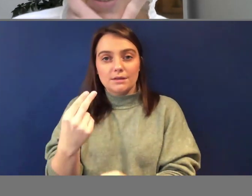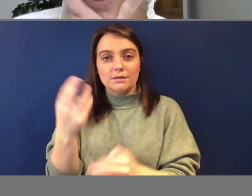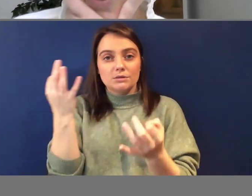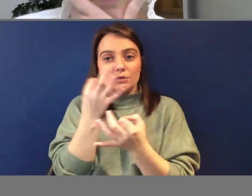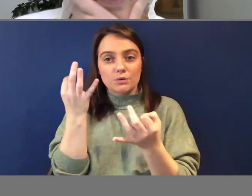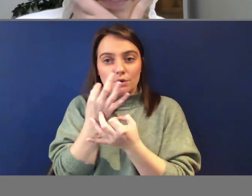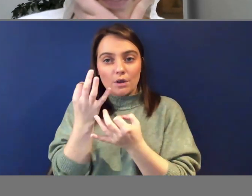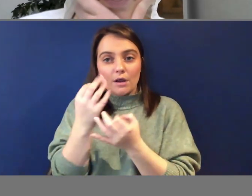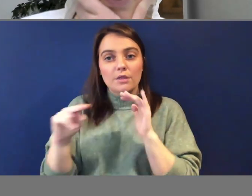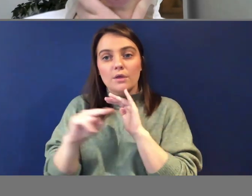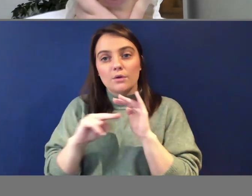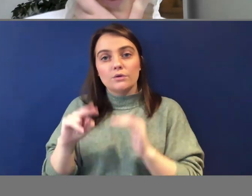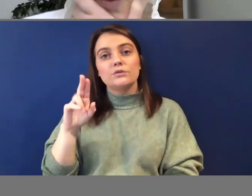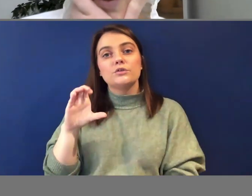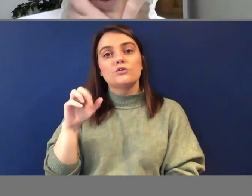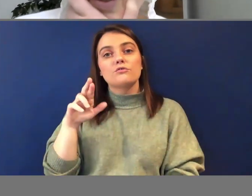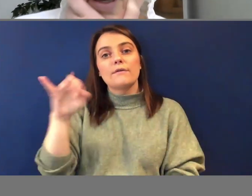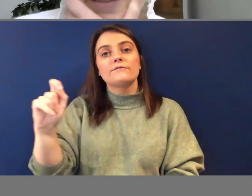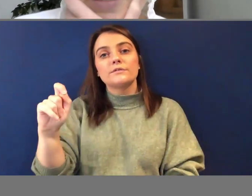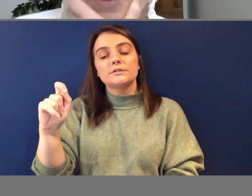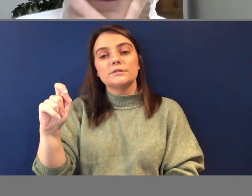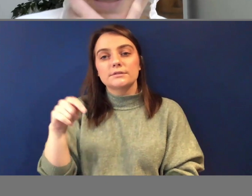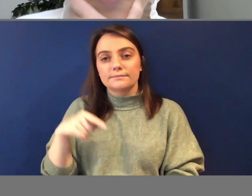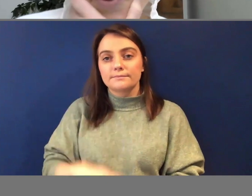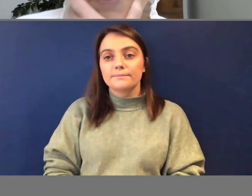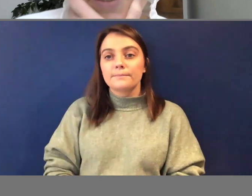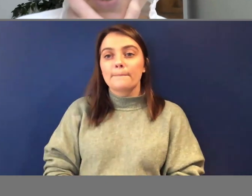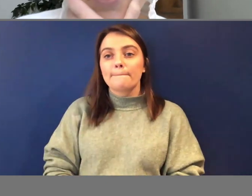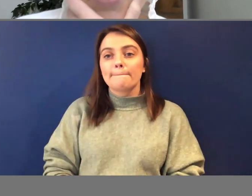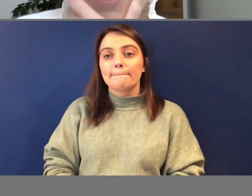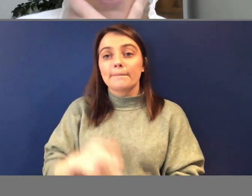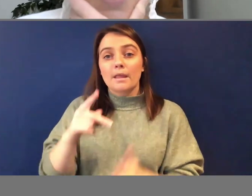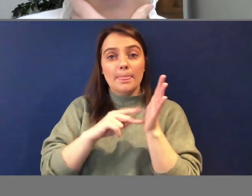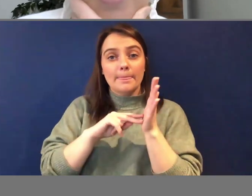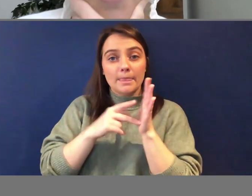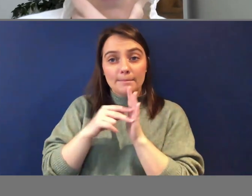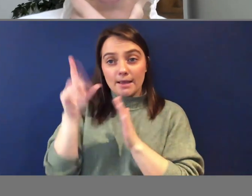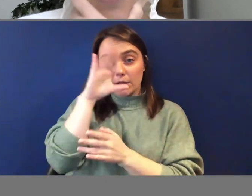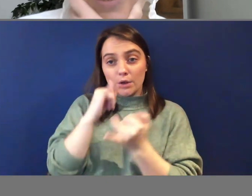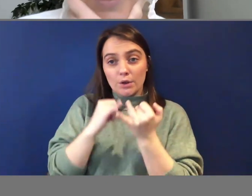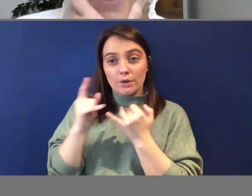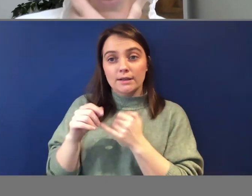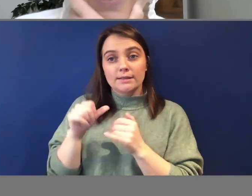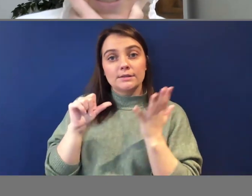of the stairs and that's it in plan form there so we're showing 16 risers in one flight there's